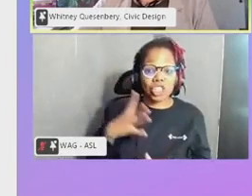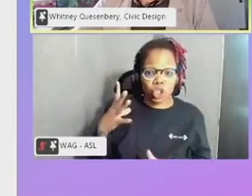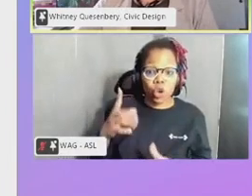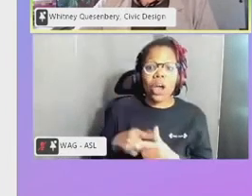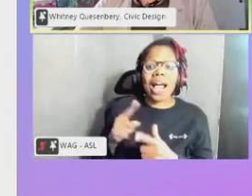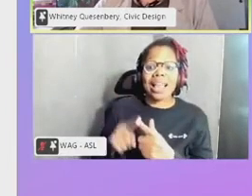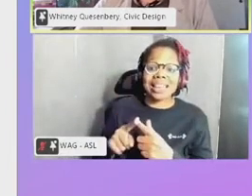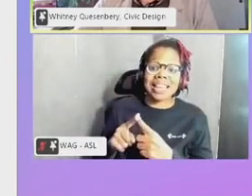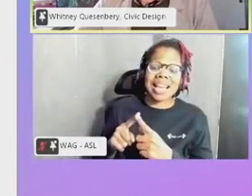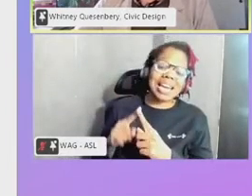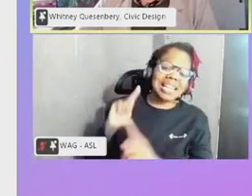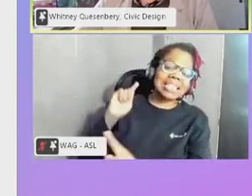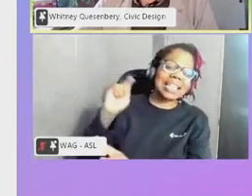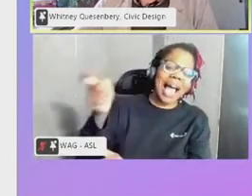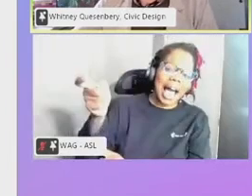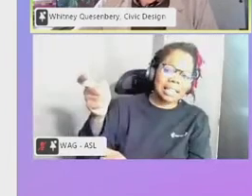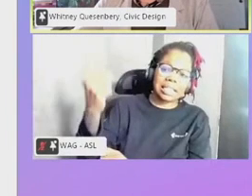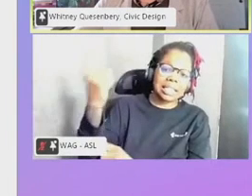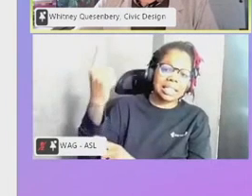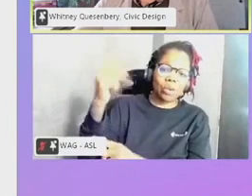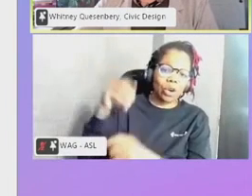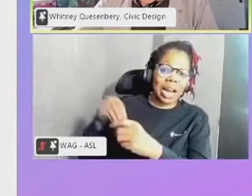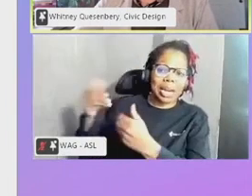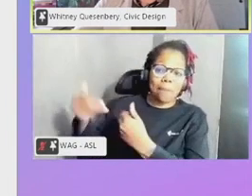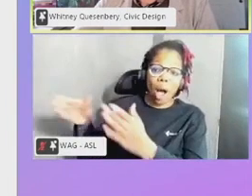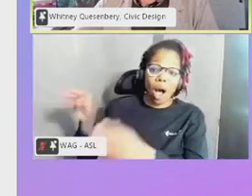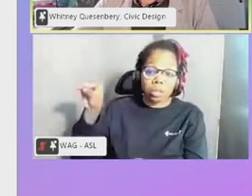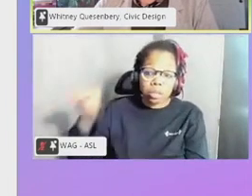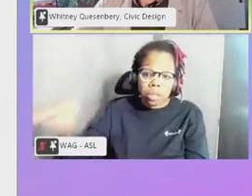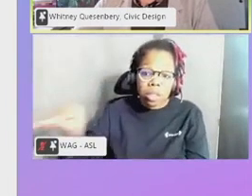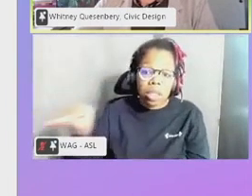vice president of the united states. This is the official